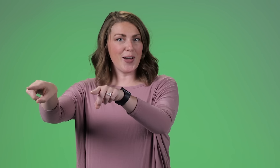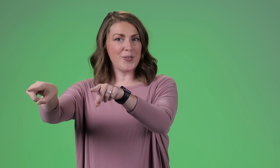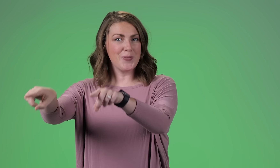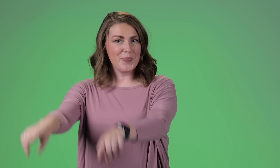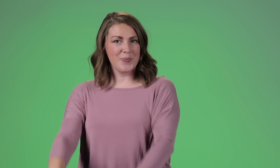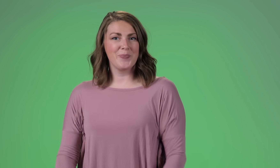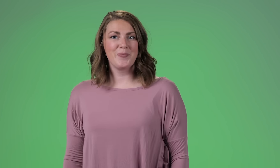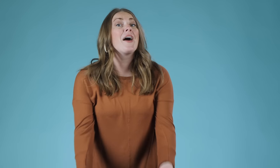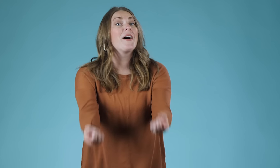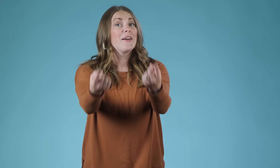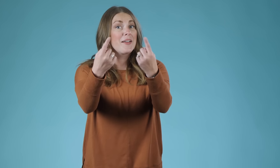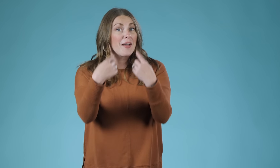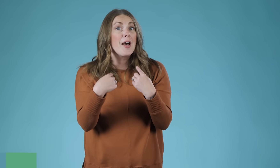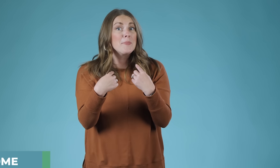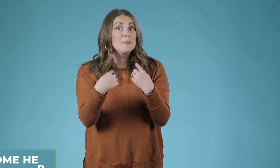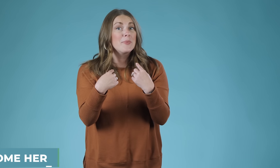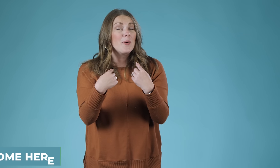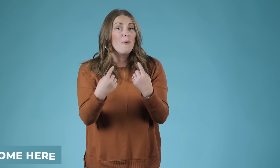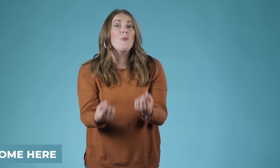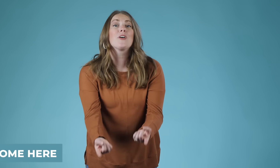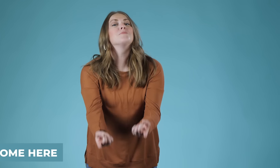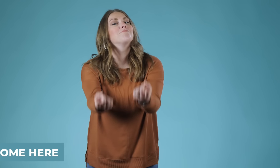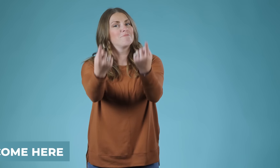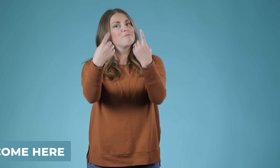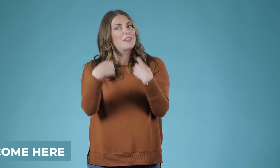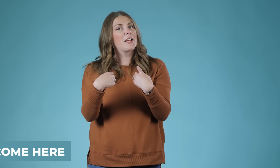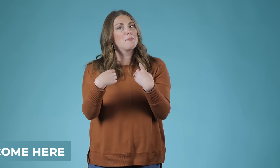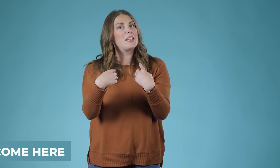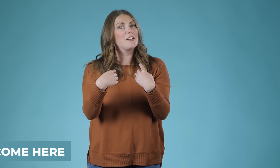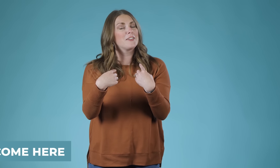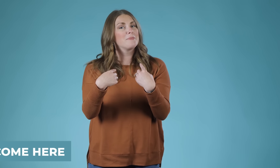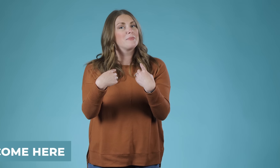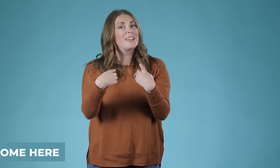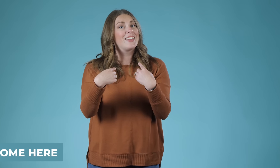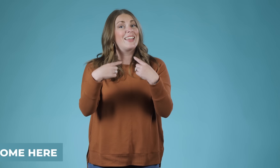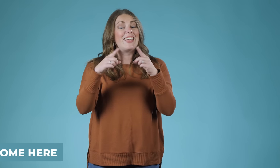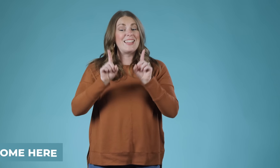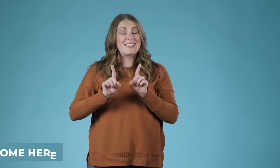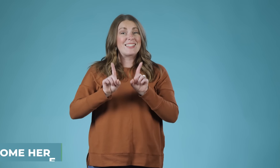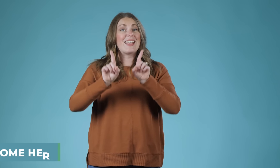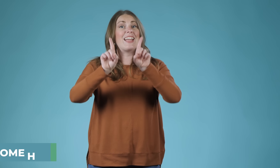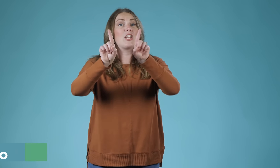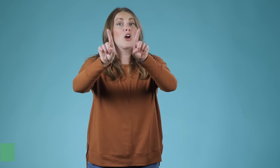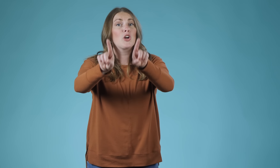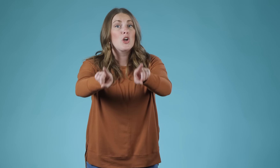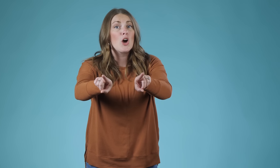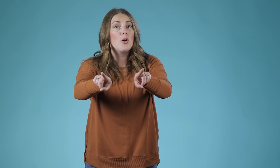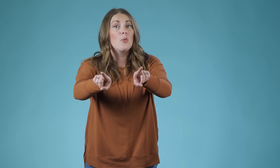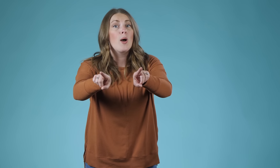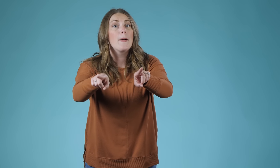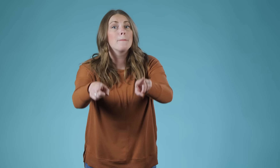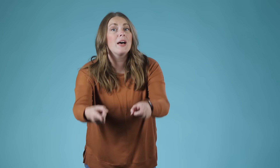Go. Come or come here. It's the sign. Go.